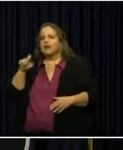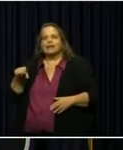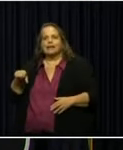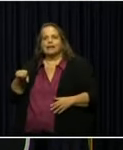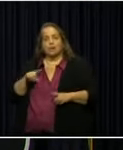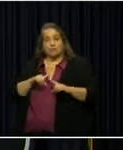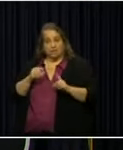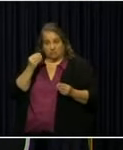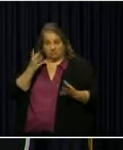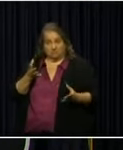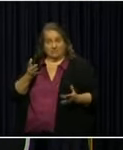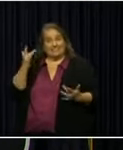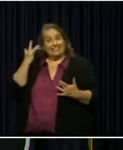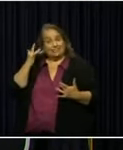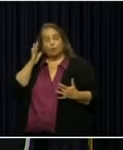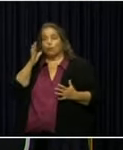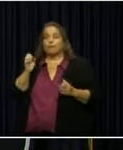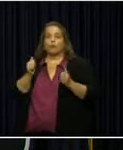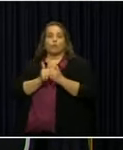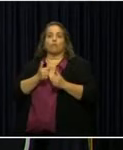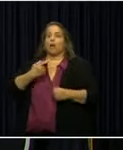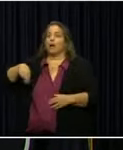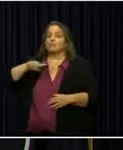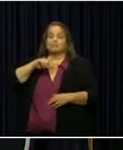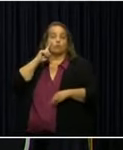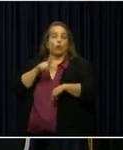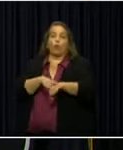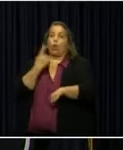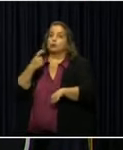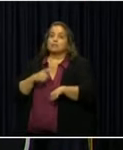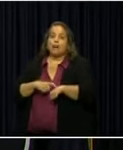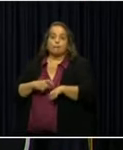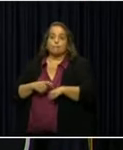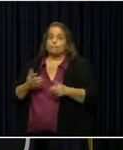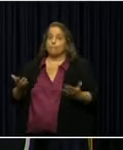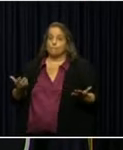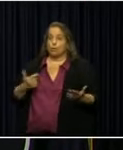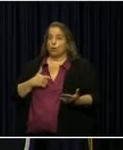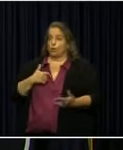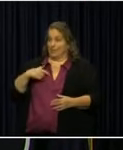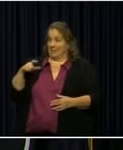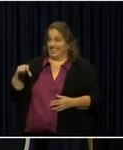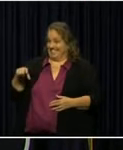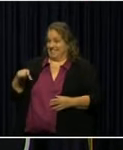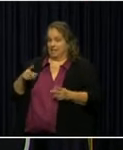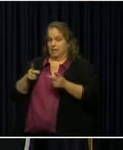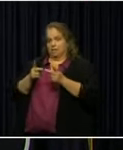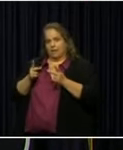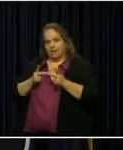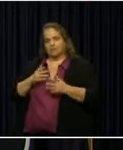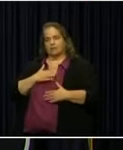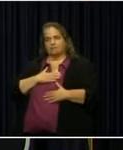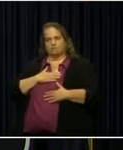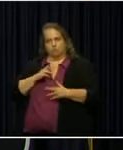PLANS, AND YOU'LL SEE JUST ABOUT EVERYBODY AGREES ON THE STEPS WE OUGHT TO TAKE. KAREN.